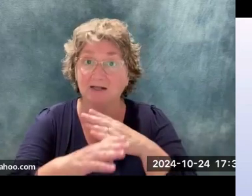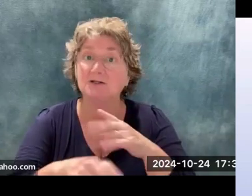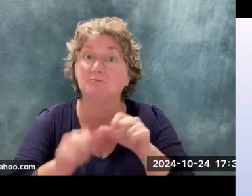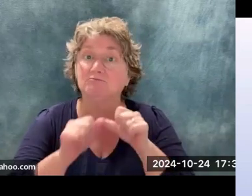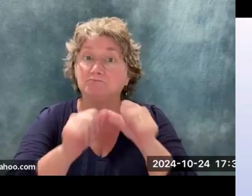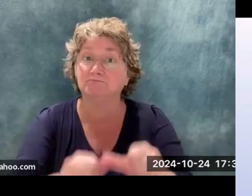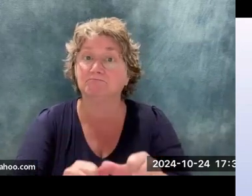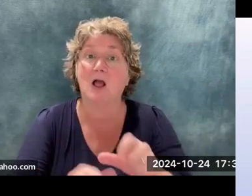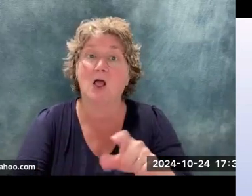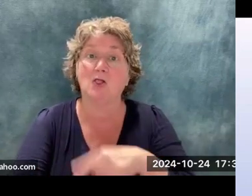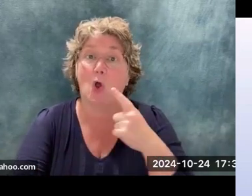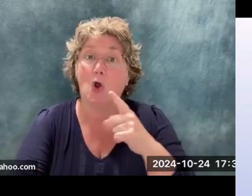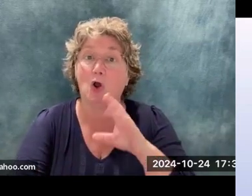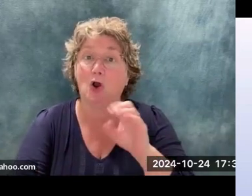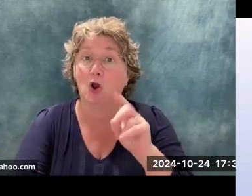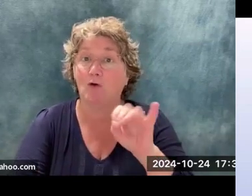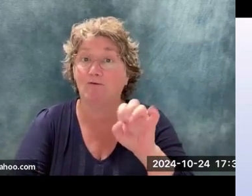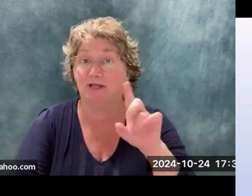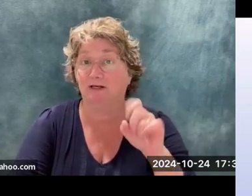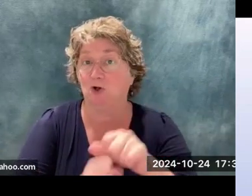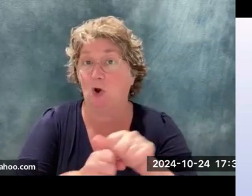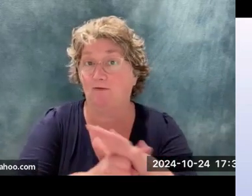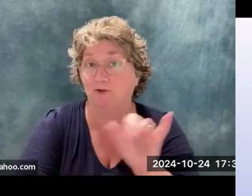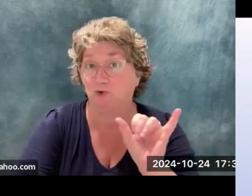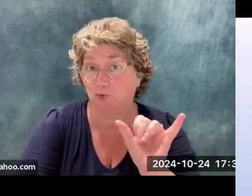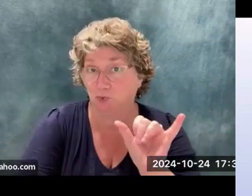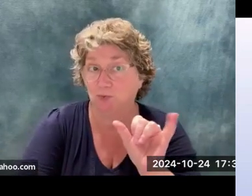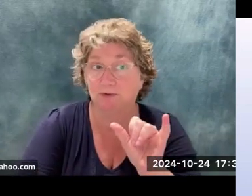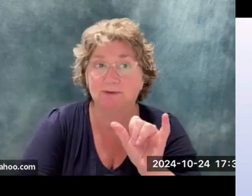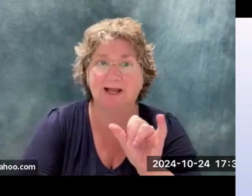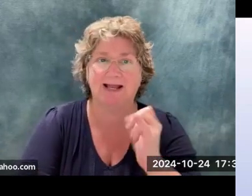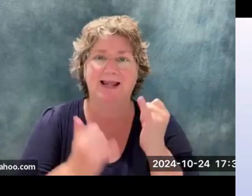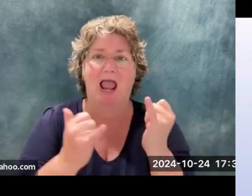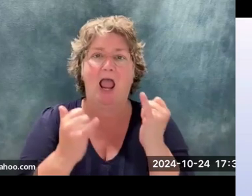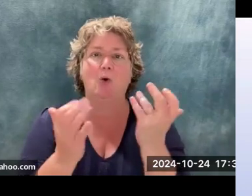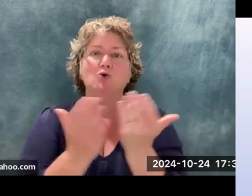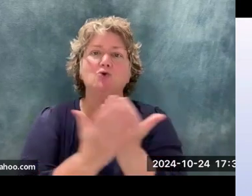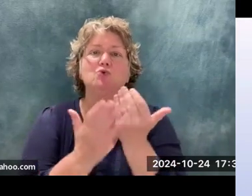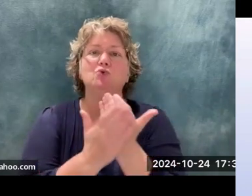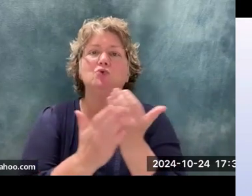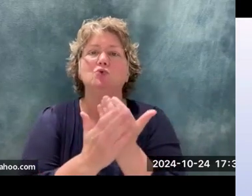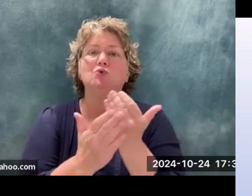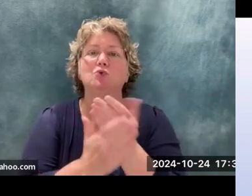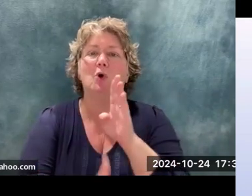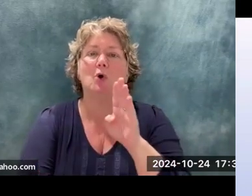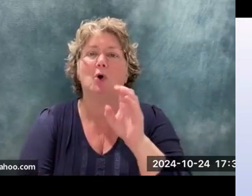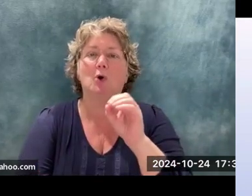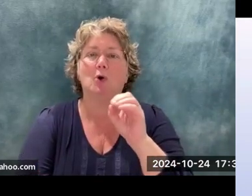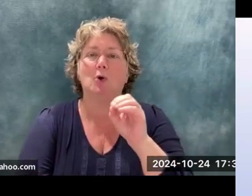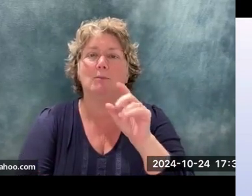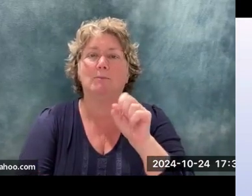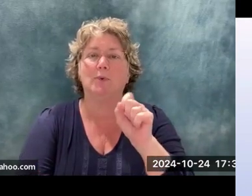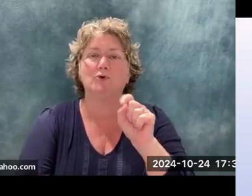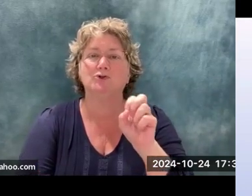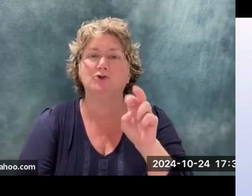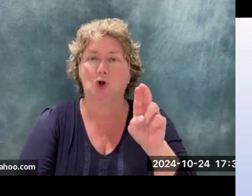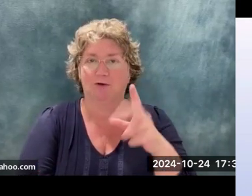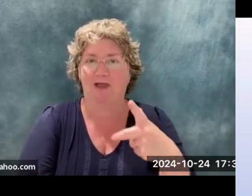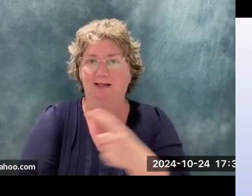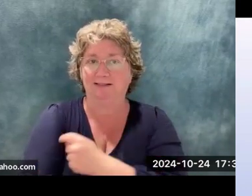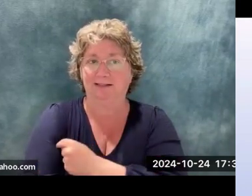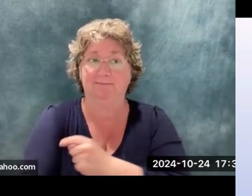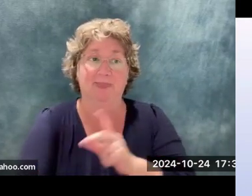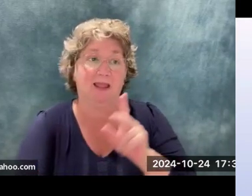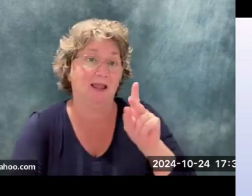Now there is a new booster vaccine and the Kaiser Family Foundation has the COVID-19